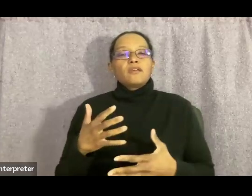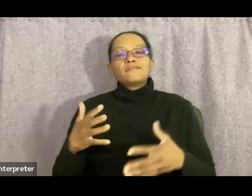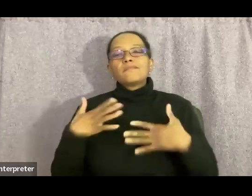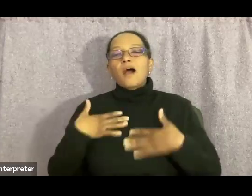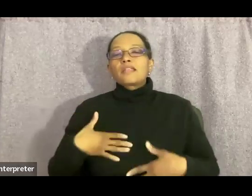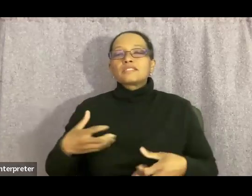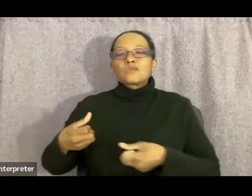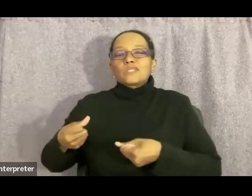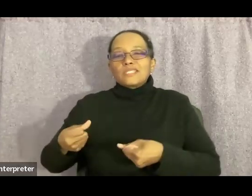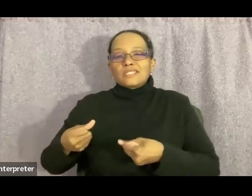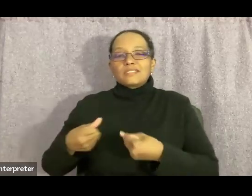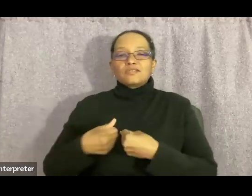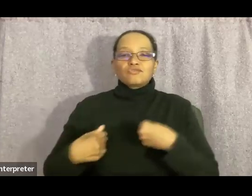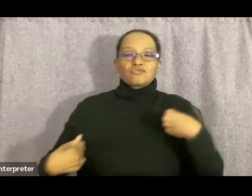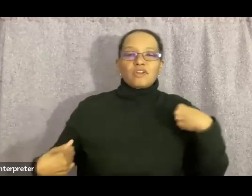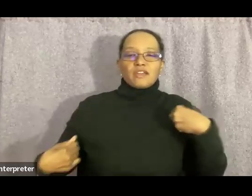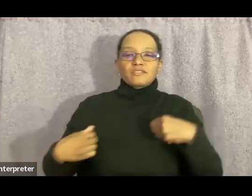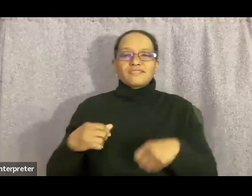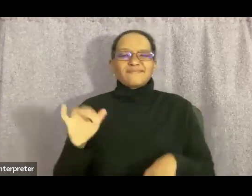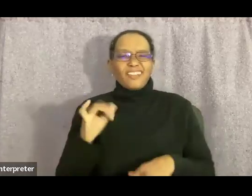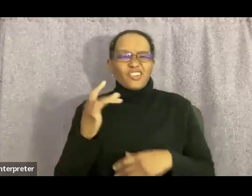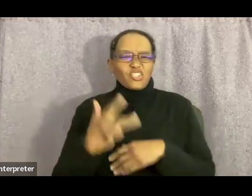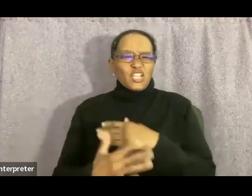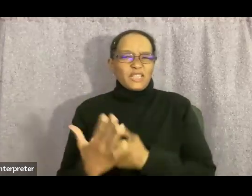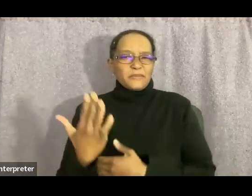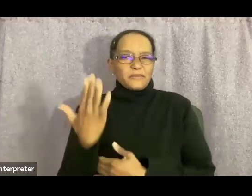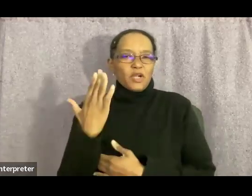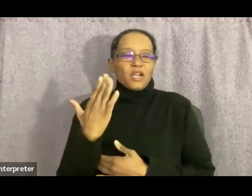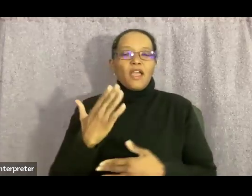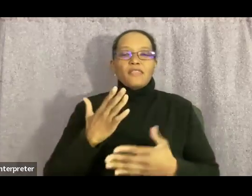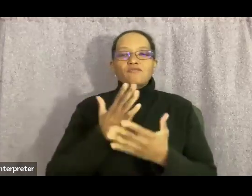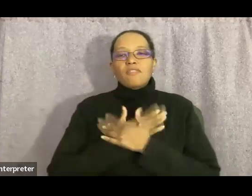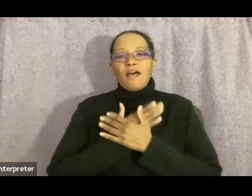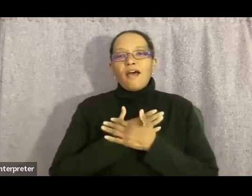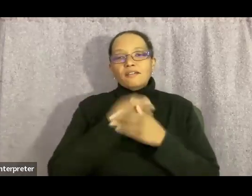And then you relax, big exhale.